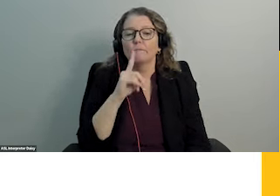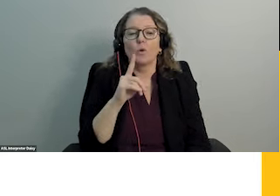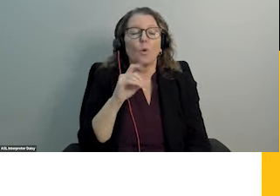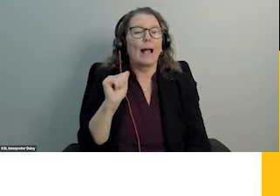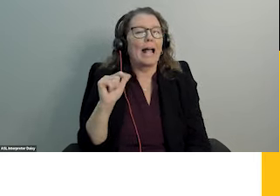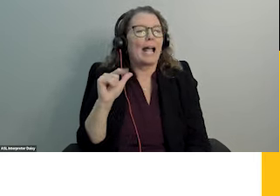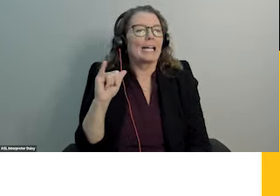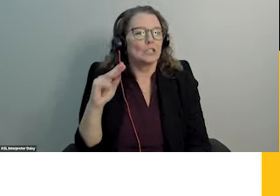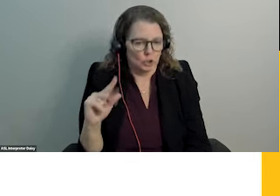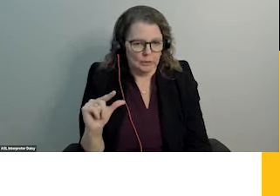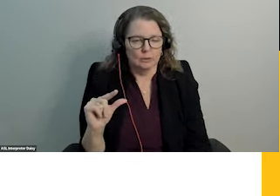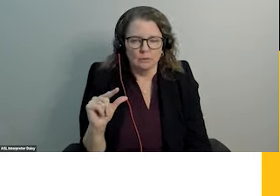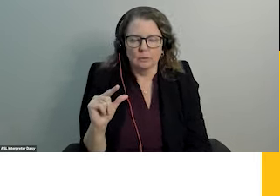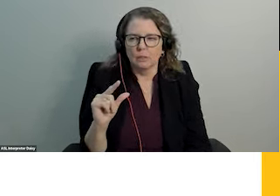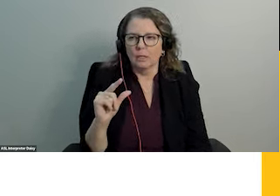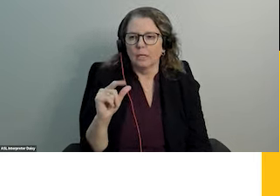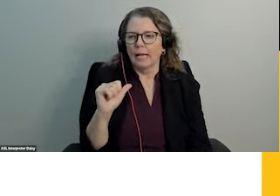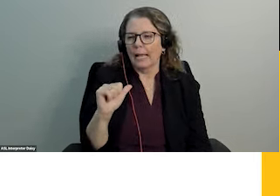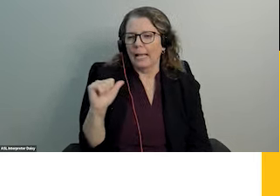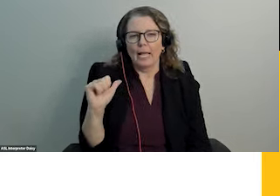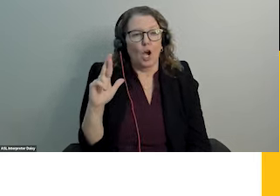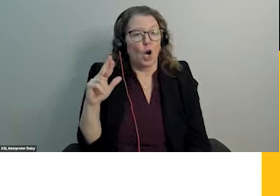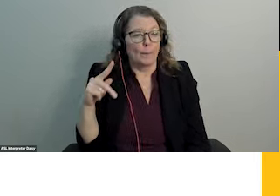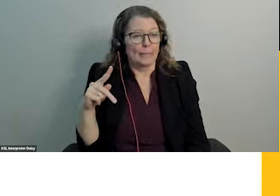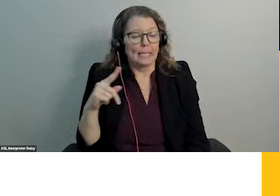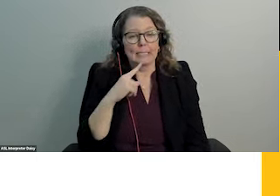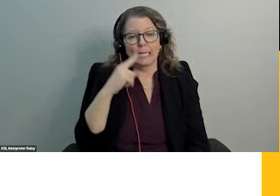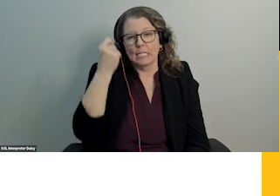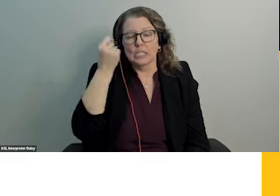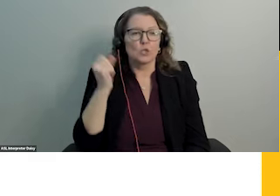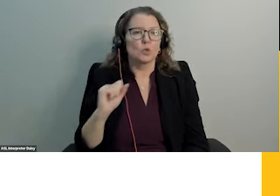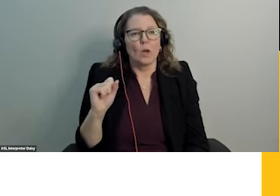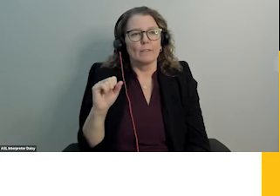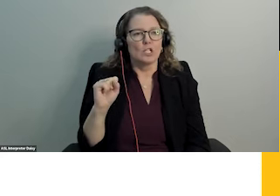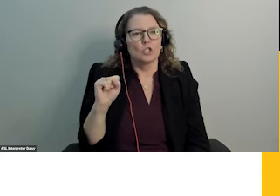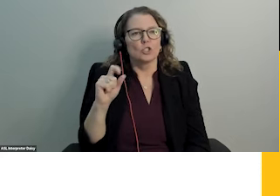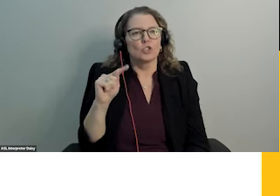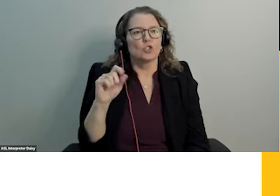We have what I think I've heard ARP call it the silver tsunami, where across the globe,